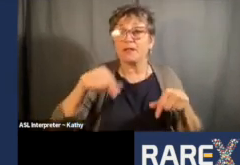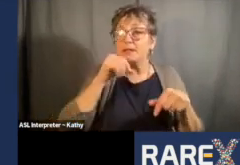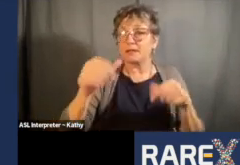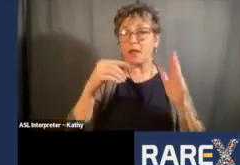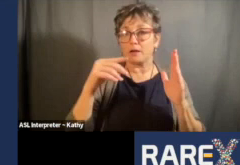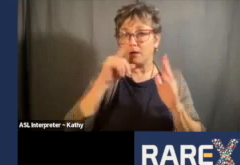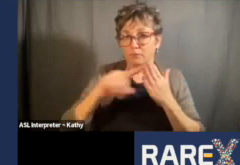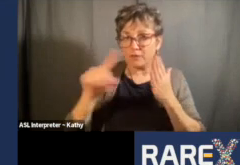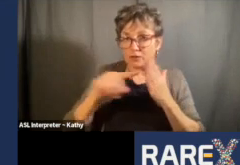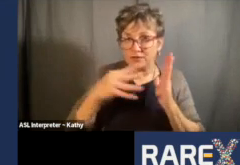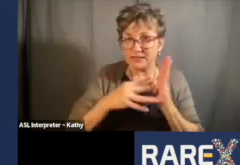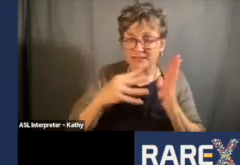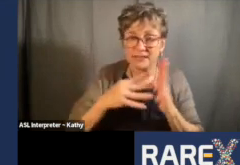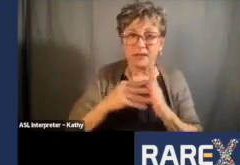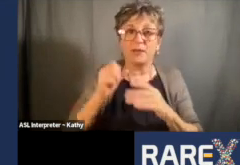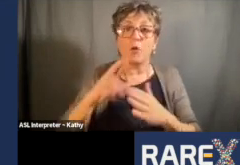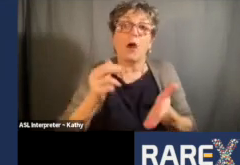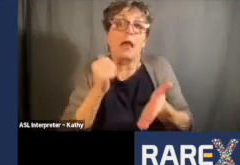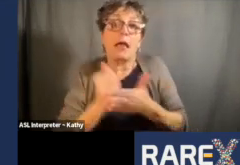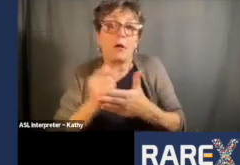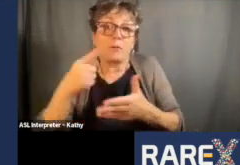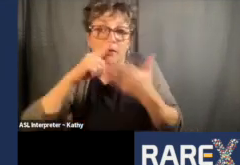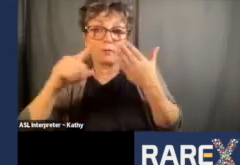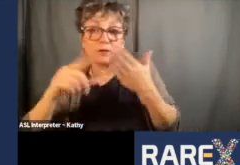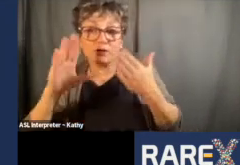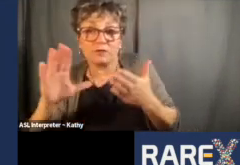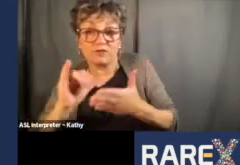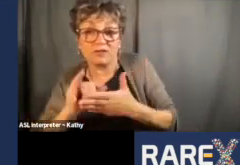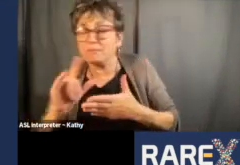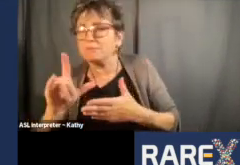research world. This is for you, by you, so that your